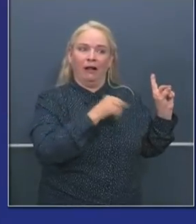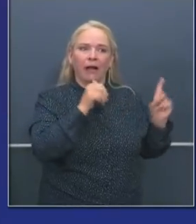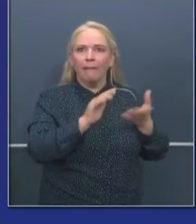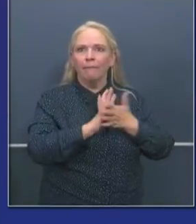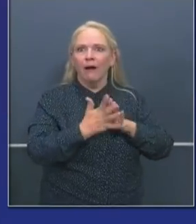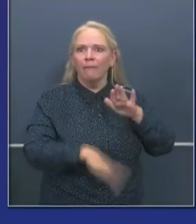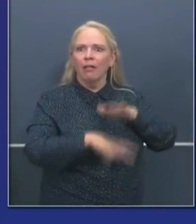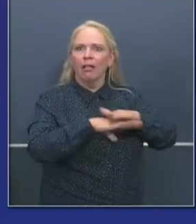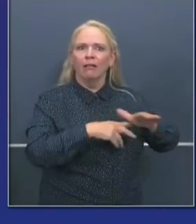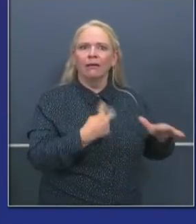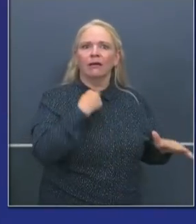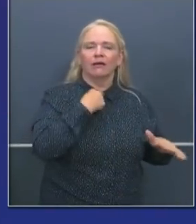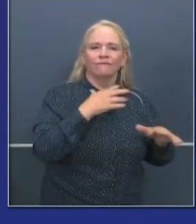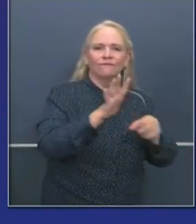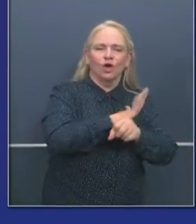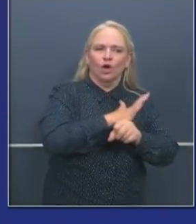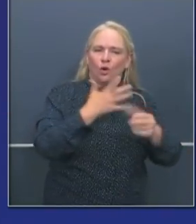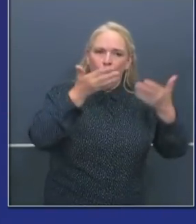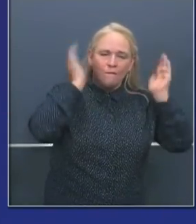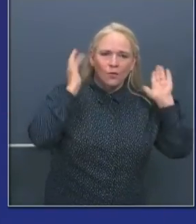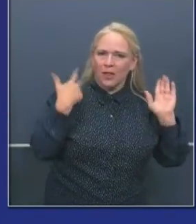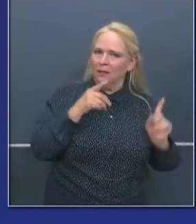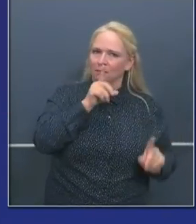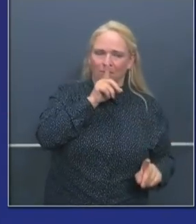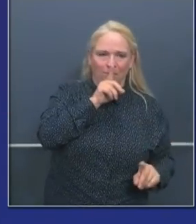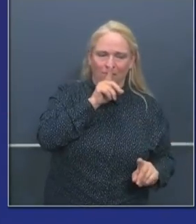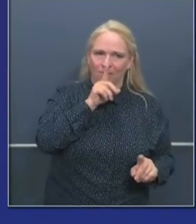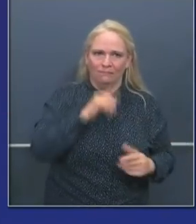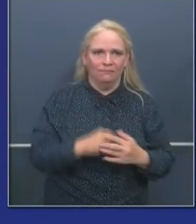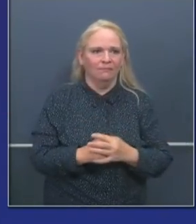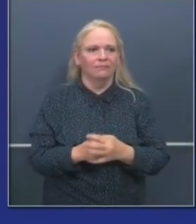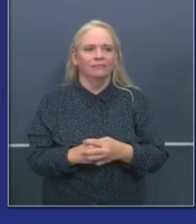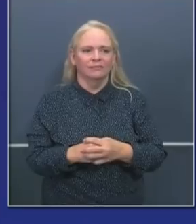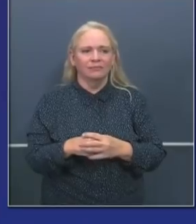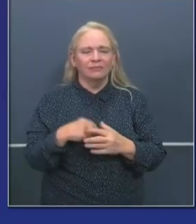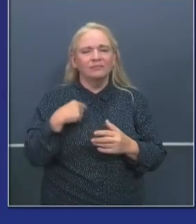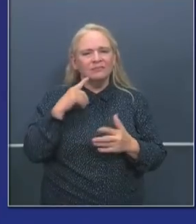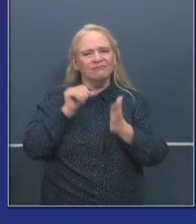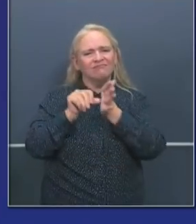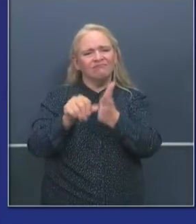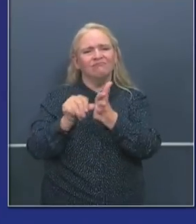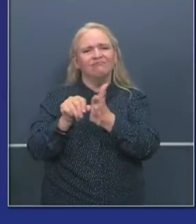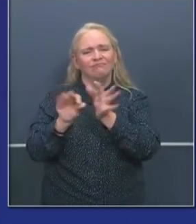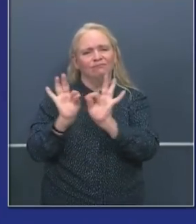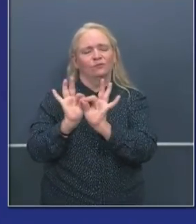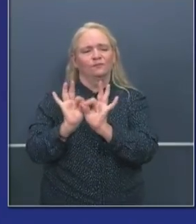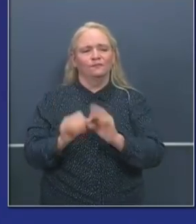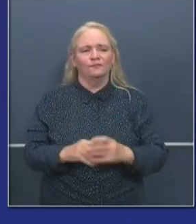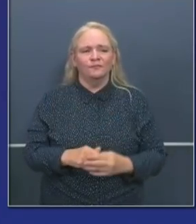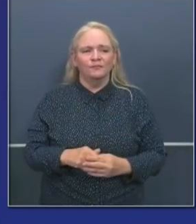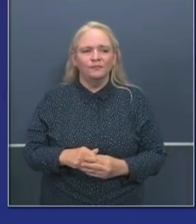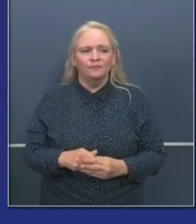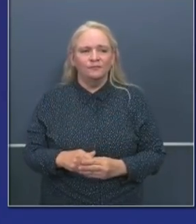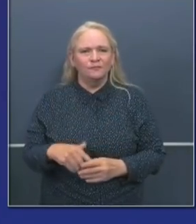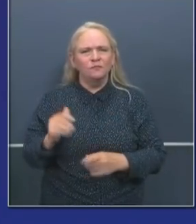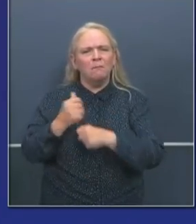TO MITIGATE THE SPREAD TO MAKE SURE OUR HOSPITAL SYSTEM IS READY TO RECEIVE PEOPLE OUTSIDE